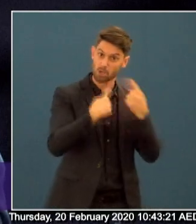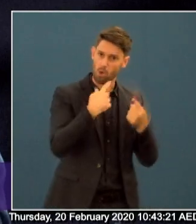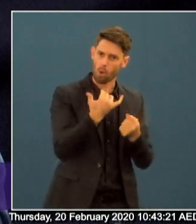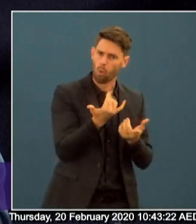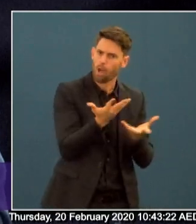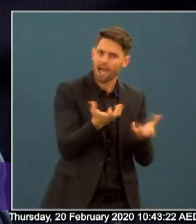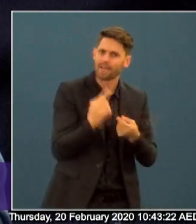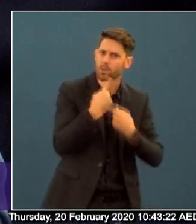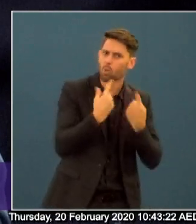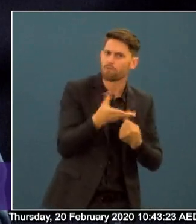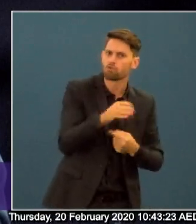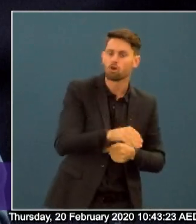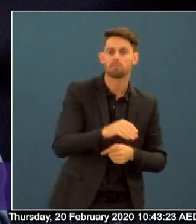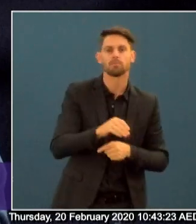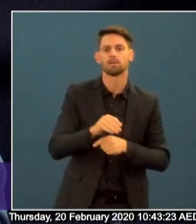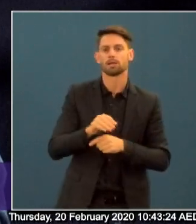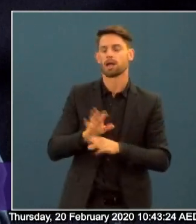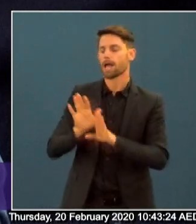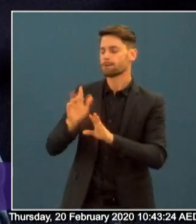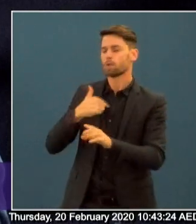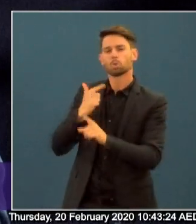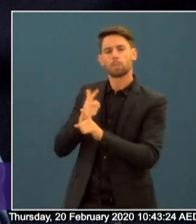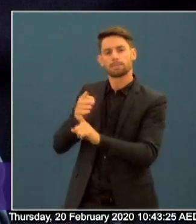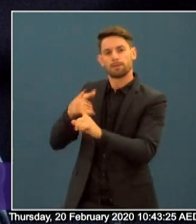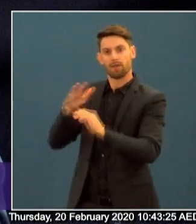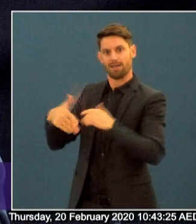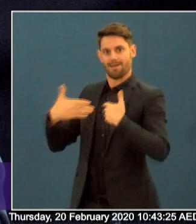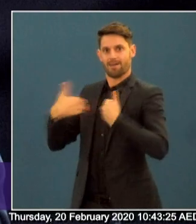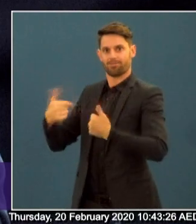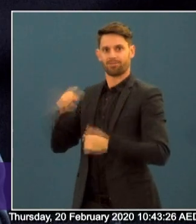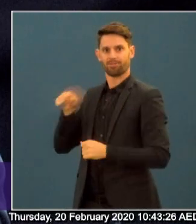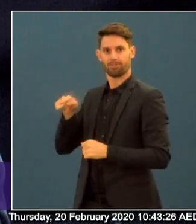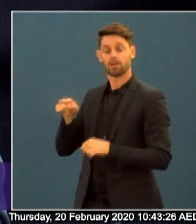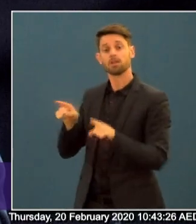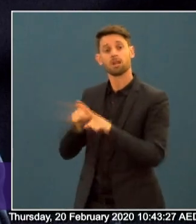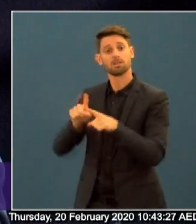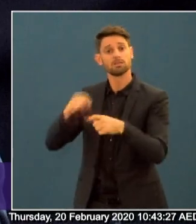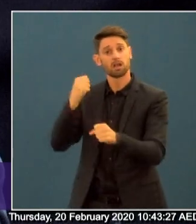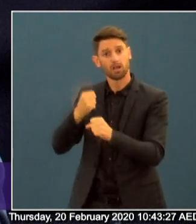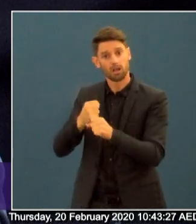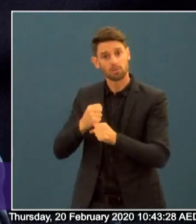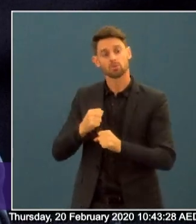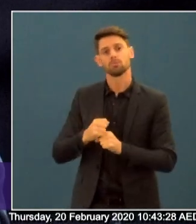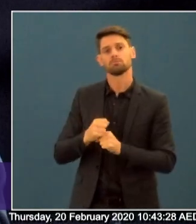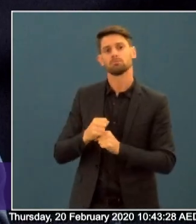which looks at health outcomes for people. So, for example, if we look at the accuracy of coding of the presence of